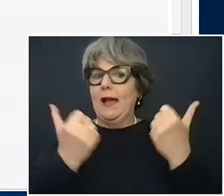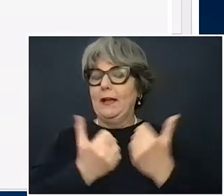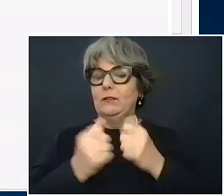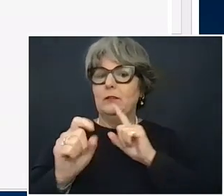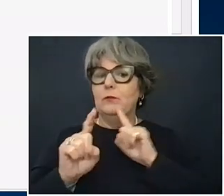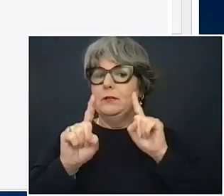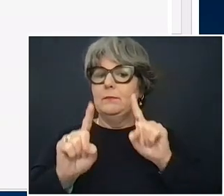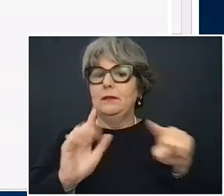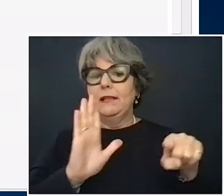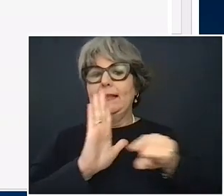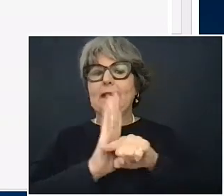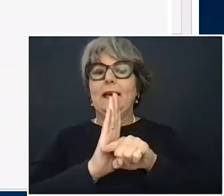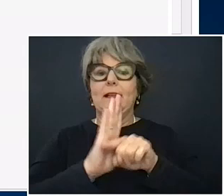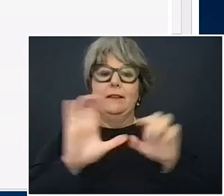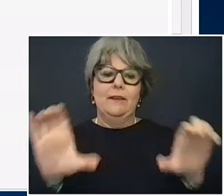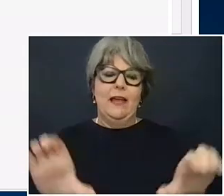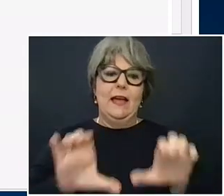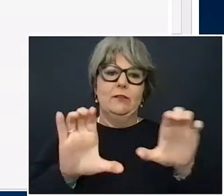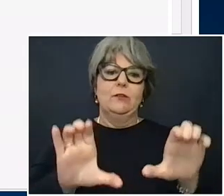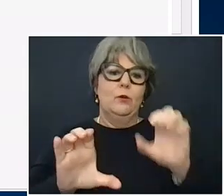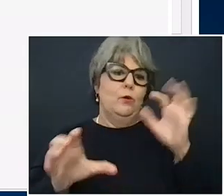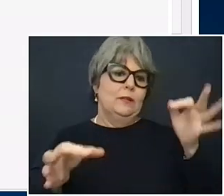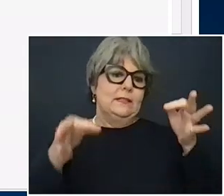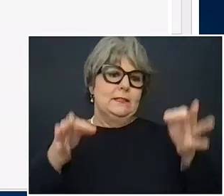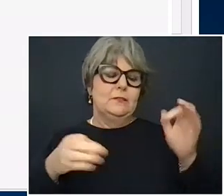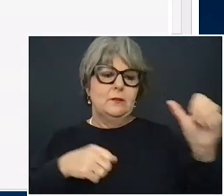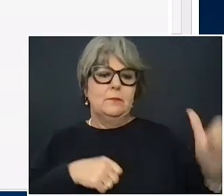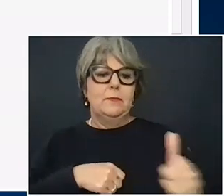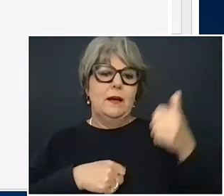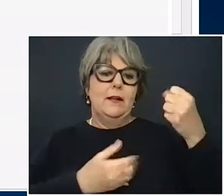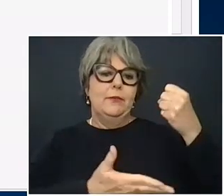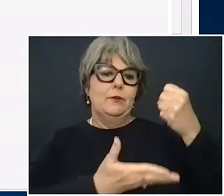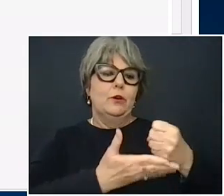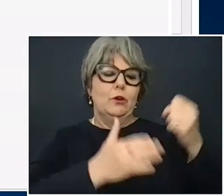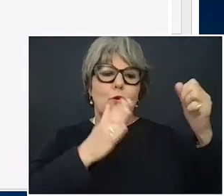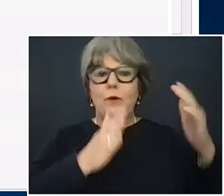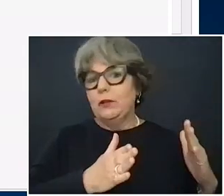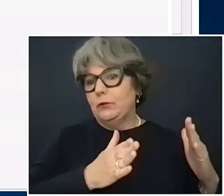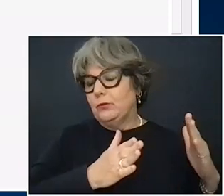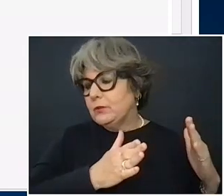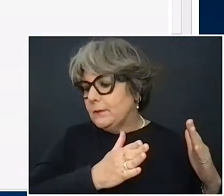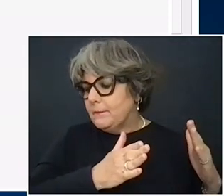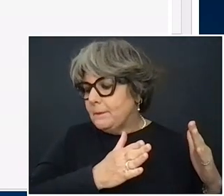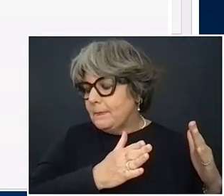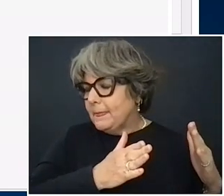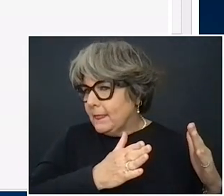actions or decisions by other accreditors. And as we've been discussing and proposing